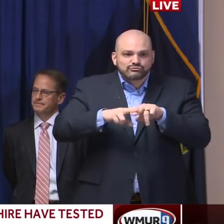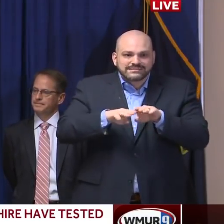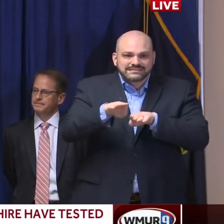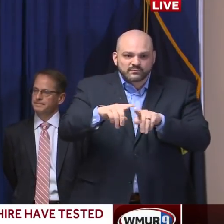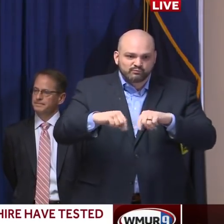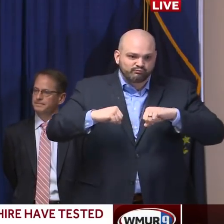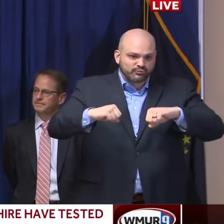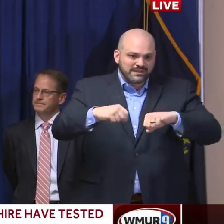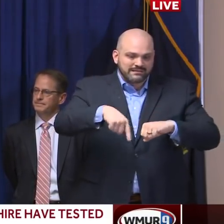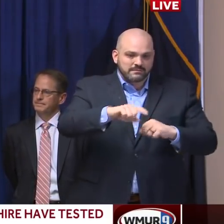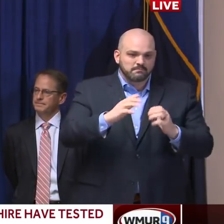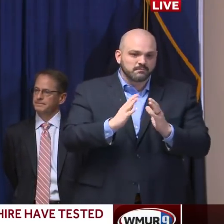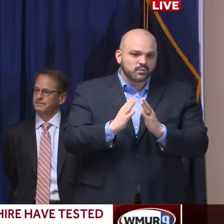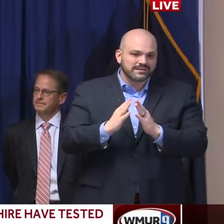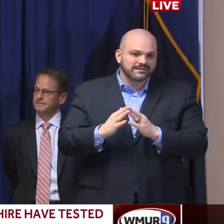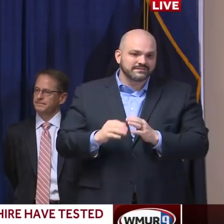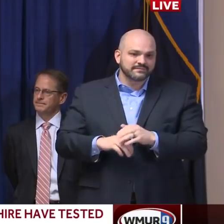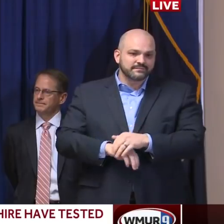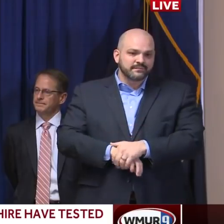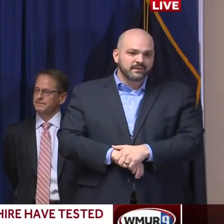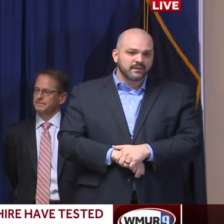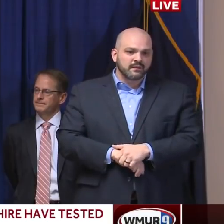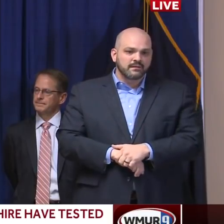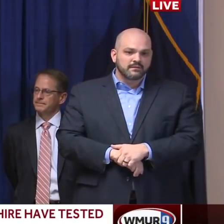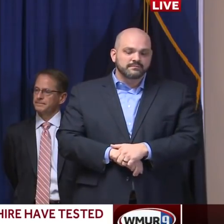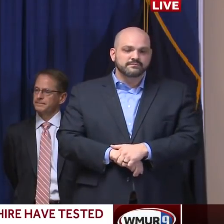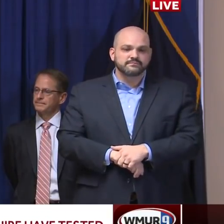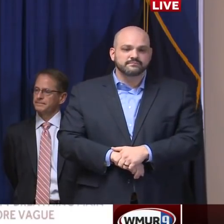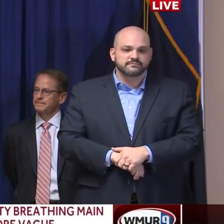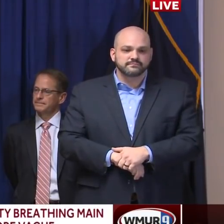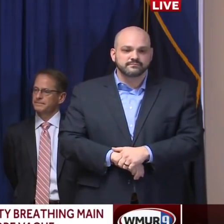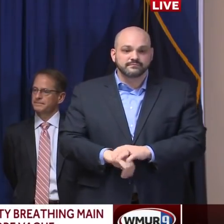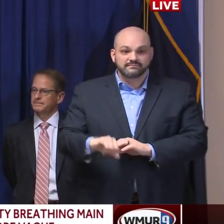HENCE THE NEED TO TAKE SPECIAL PRECAUTIONS TO PROTECT OUR MORE VULNERABLE POPULATIONS.